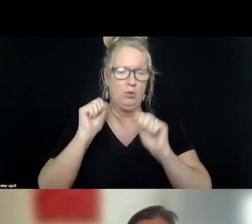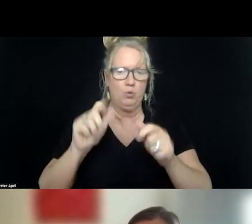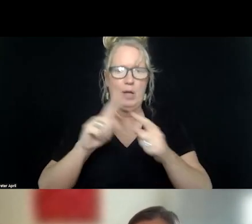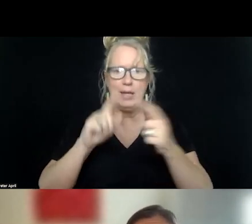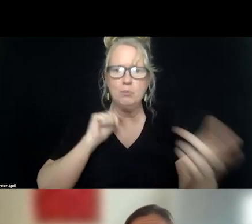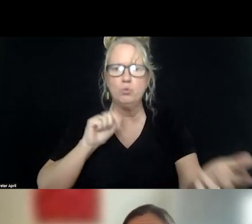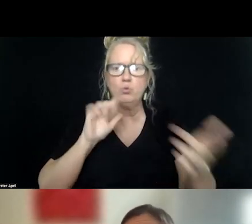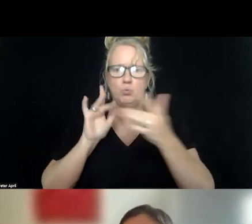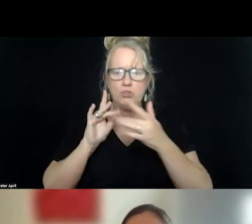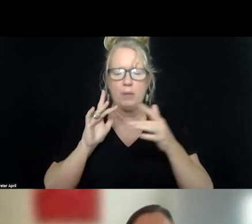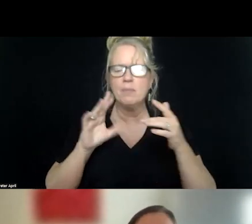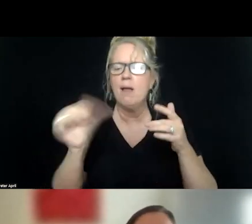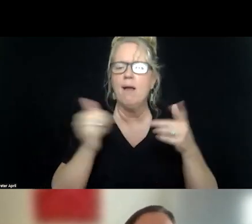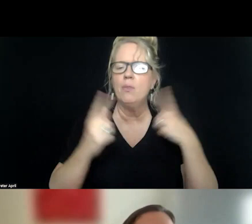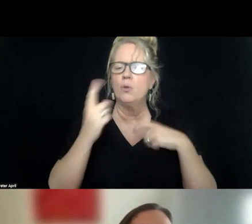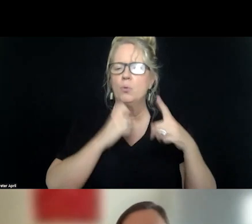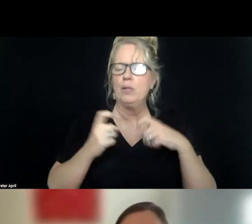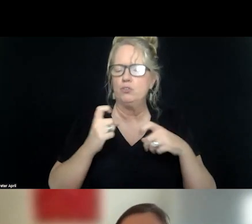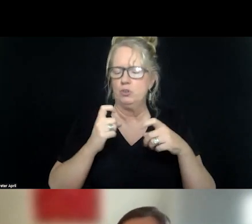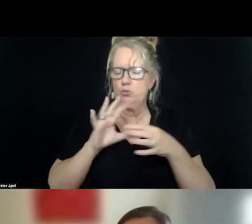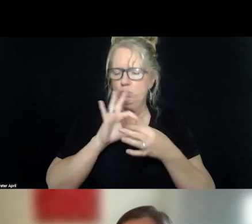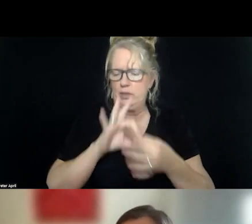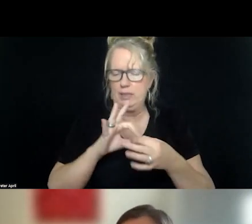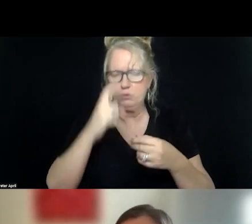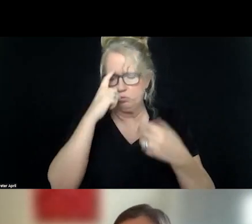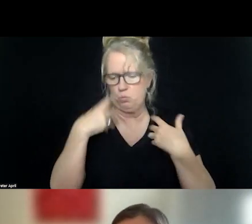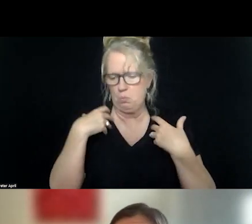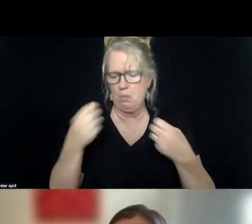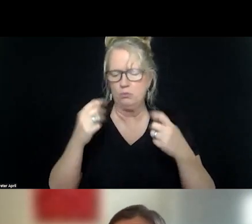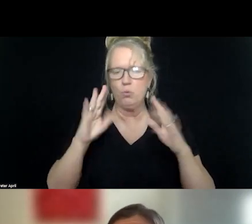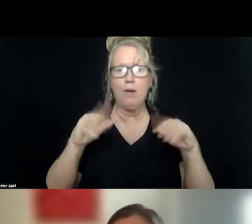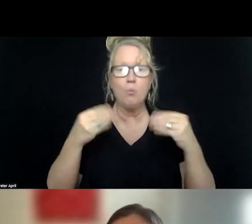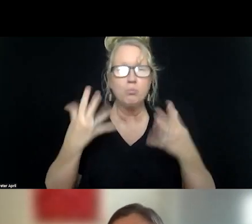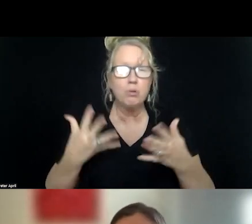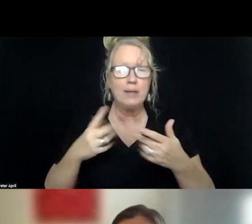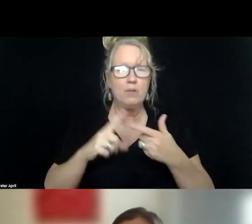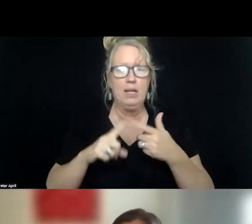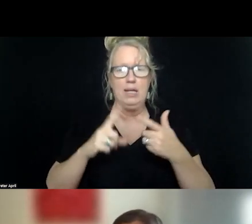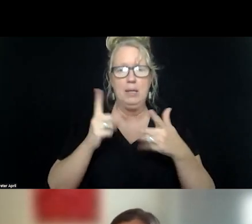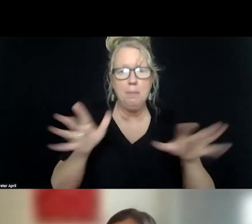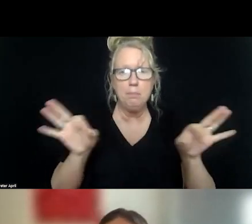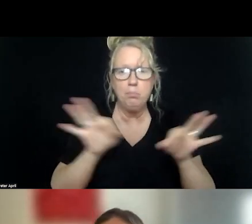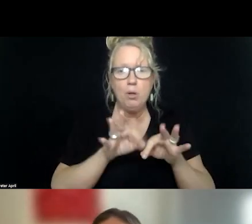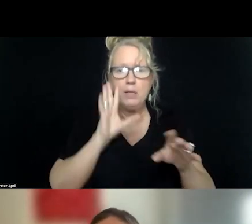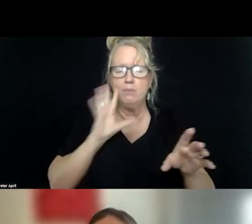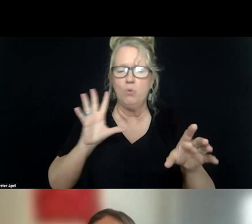OTHER QUESTIONS INCLUDE QUESTIONS RELATED TO MENTAL HEALTH PROVIDER, THE IMPORTANCE OF INVOLVEMENT IN TREATMENT DECISIONS,